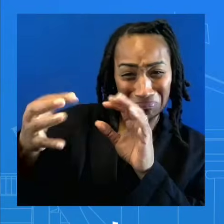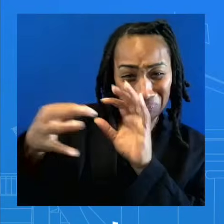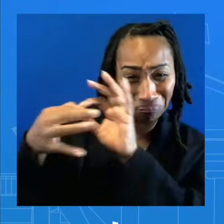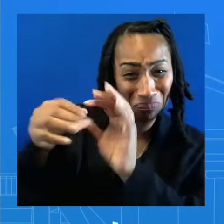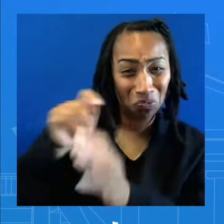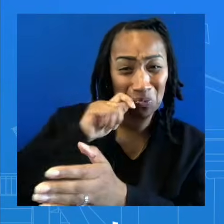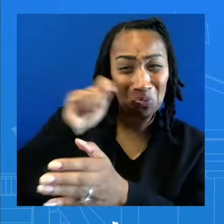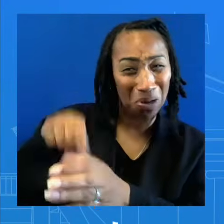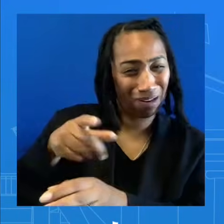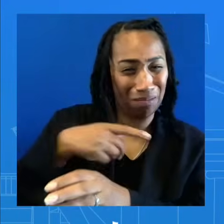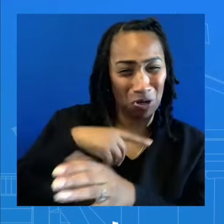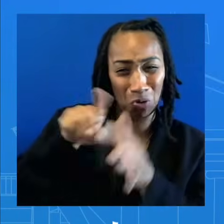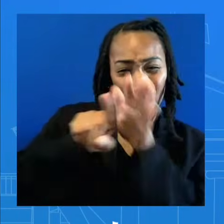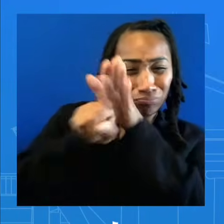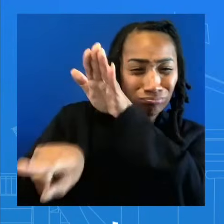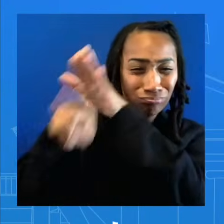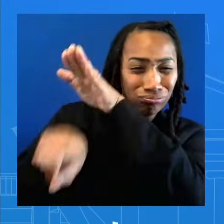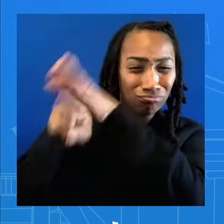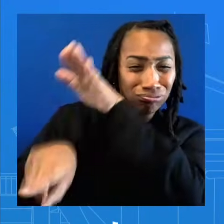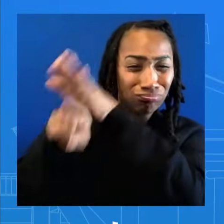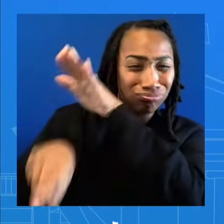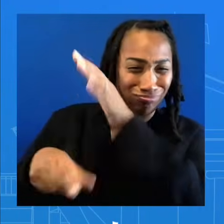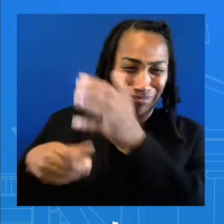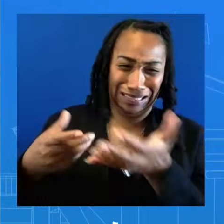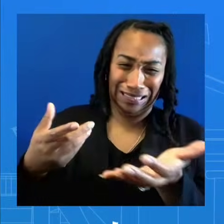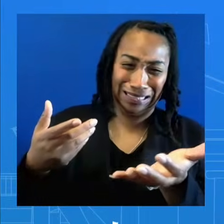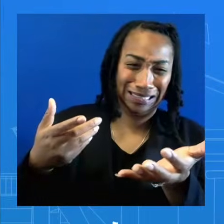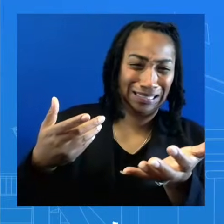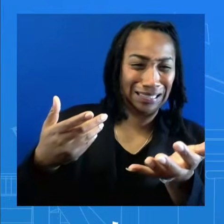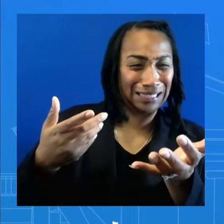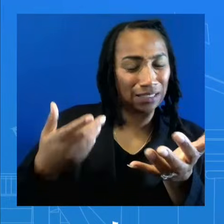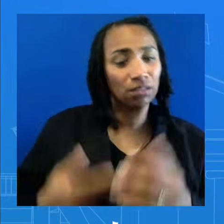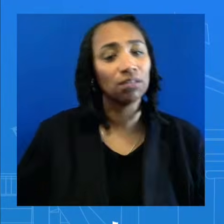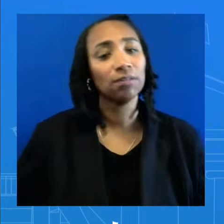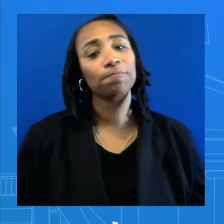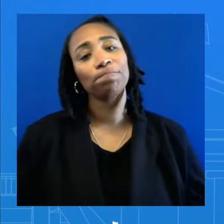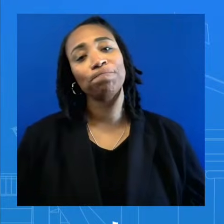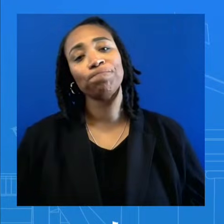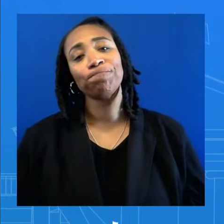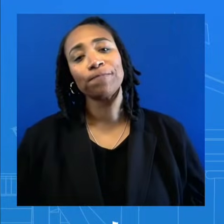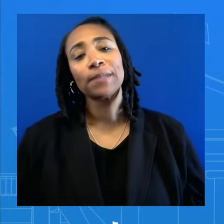into a back-and-forth with the president-elect and what he's saying in the media space.